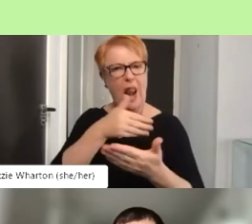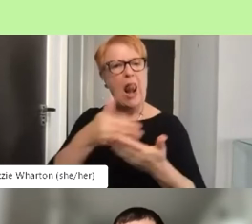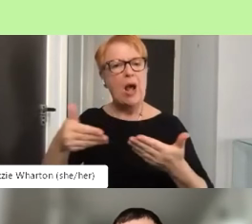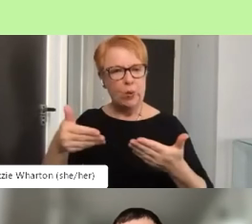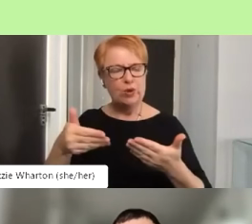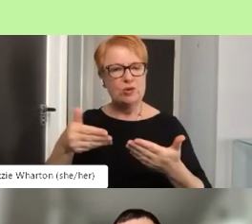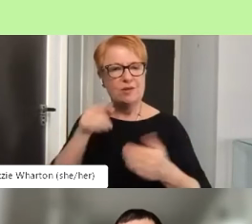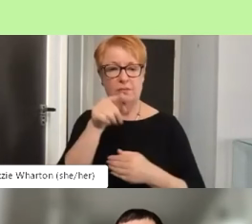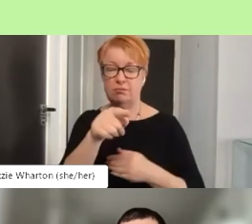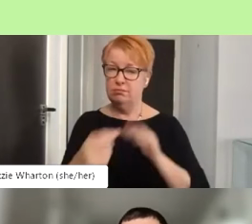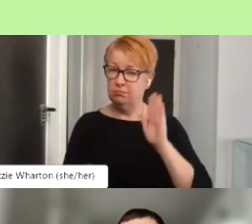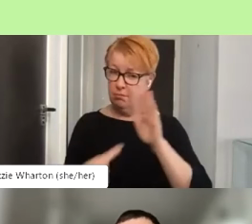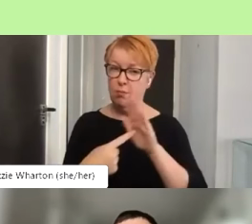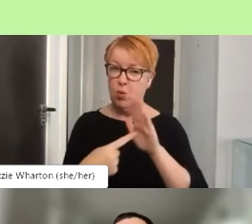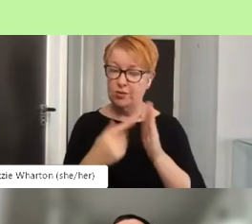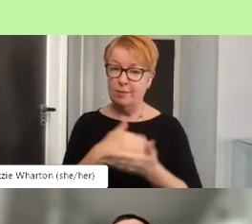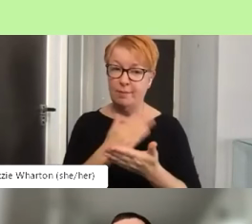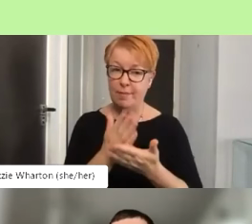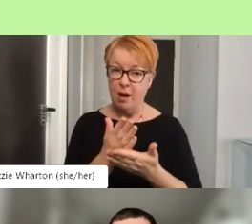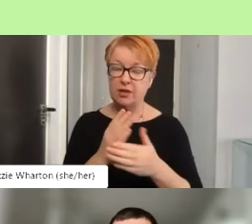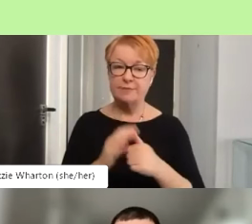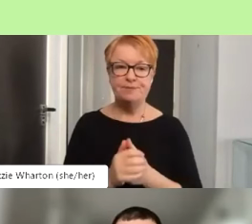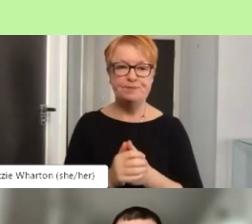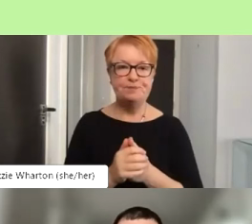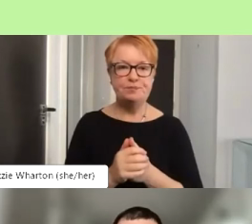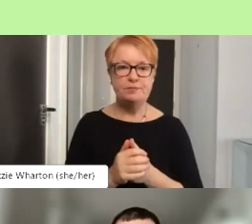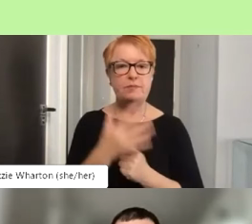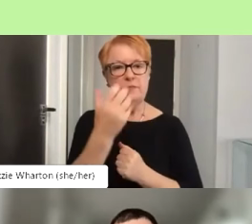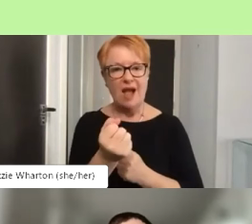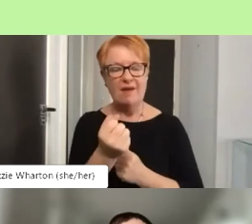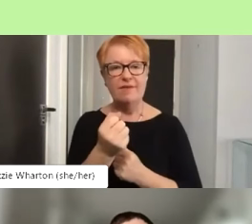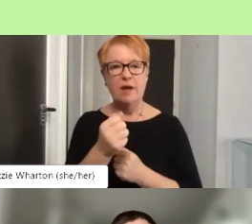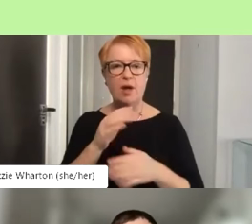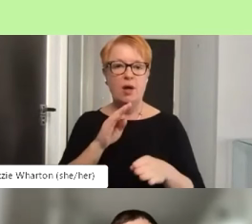So, we had practical principles and ideological principles.